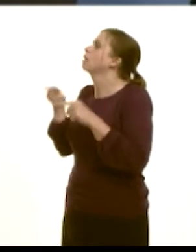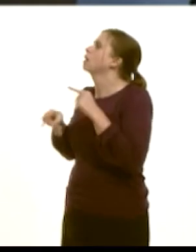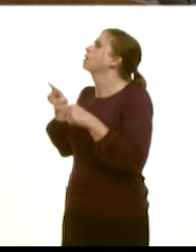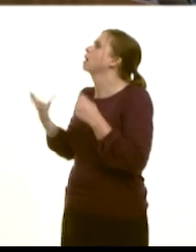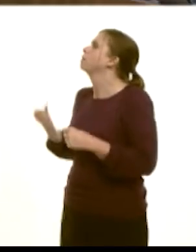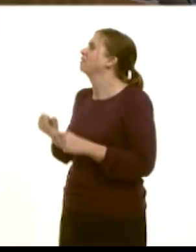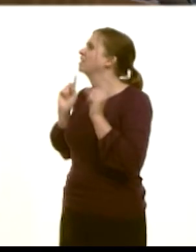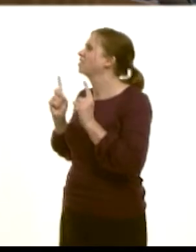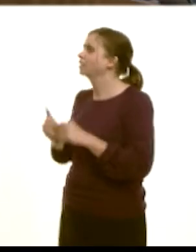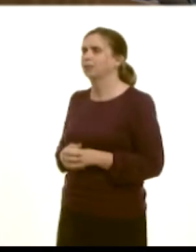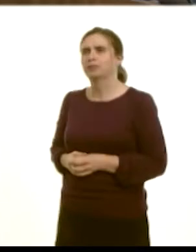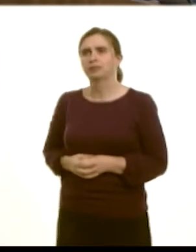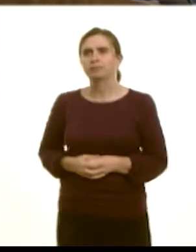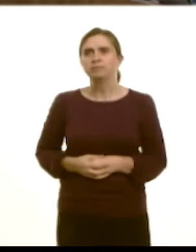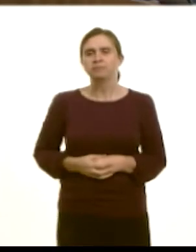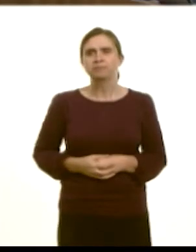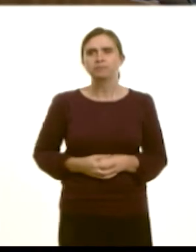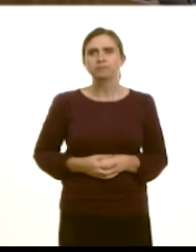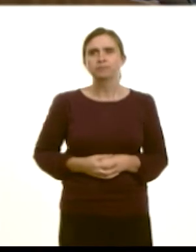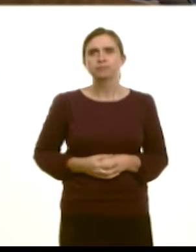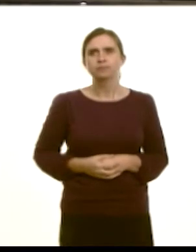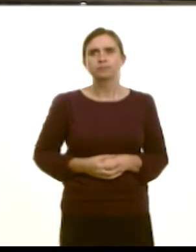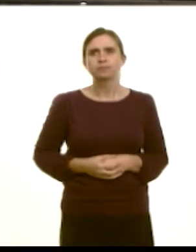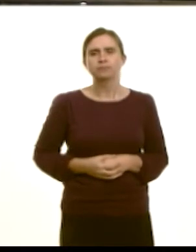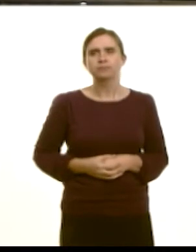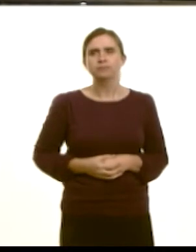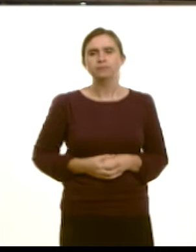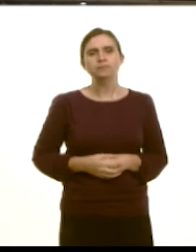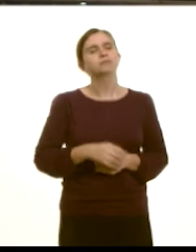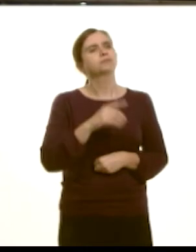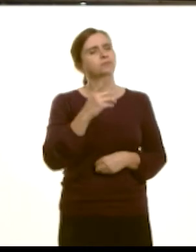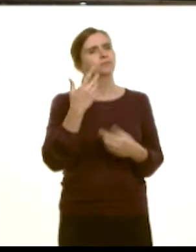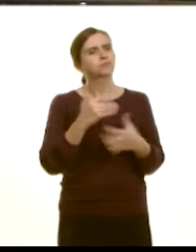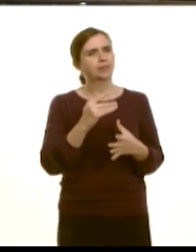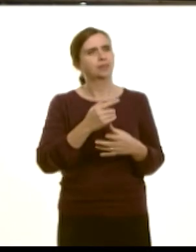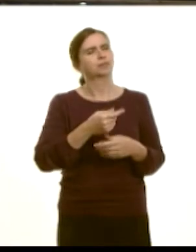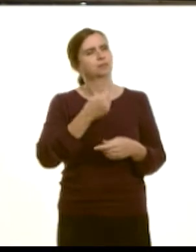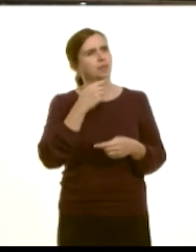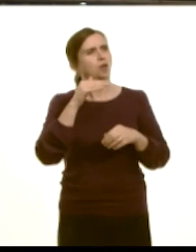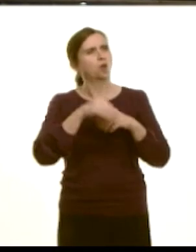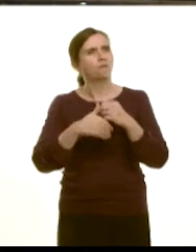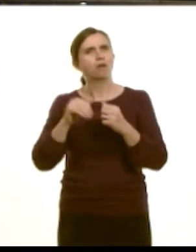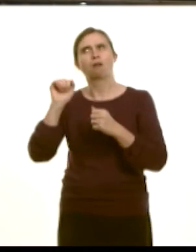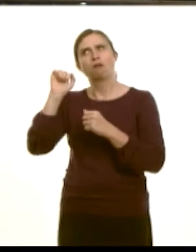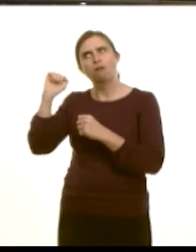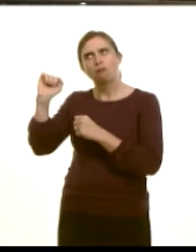Jeff Cuthbert: First Minister, you mentioned the impact of welfare reform as a difficulty